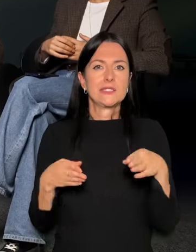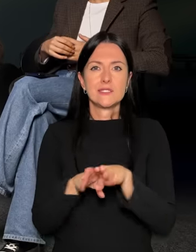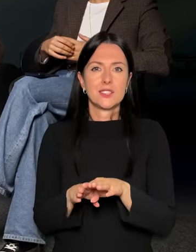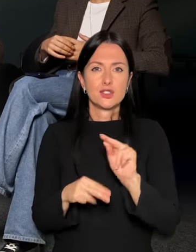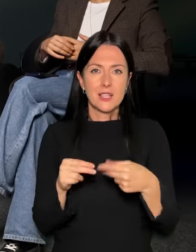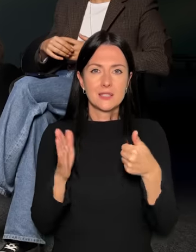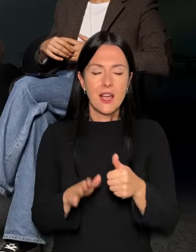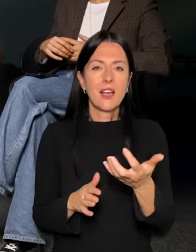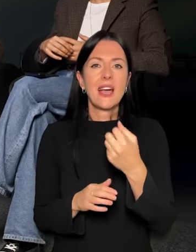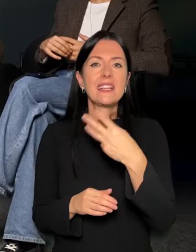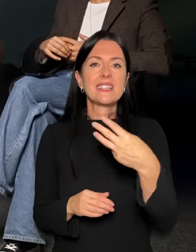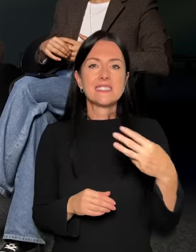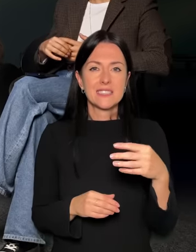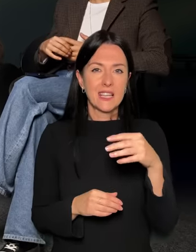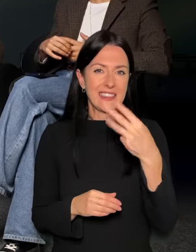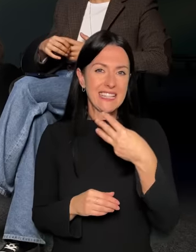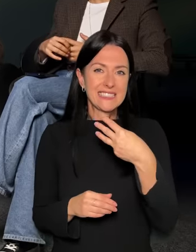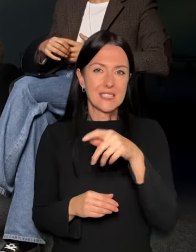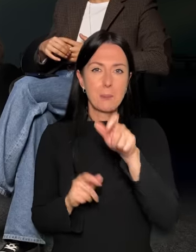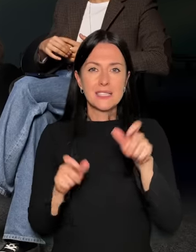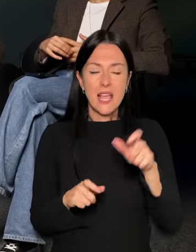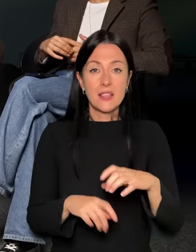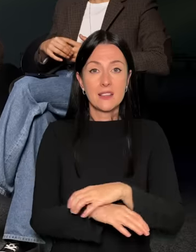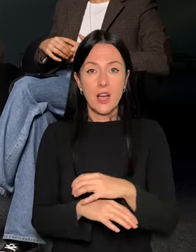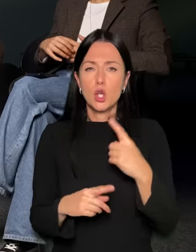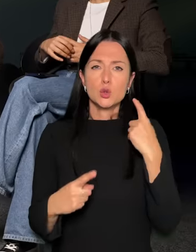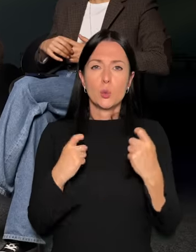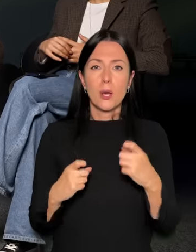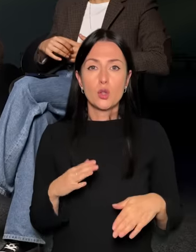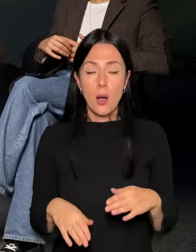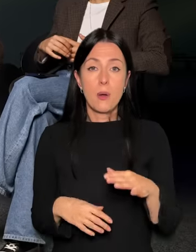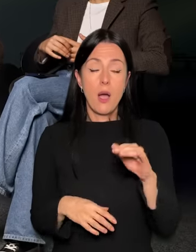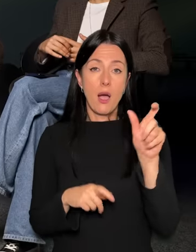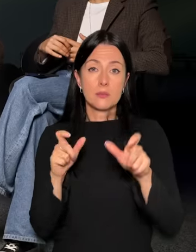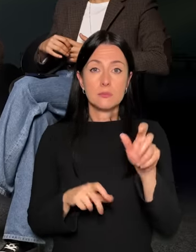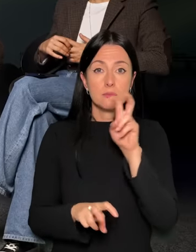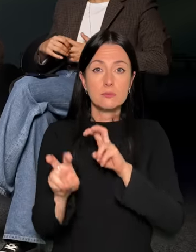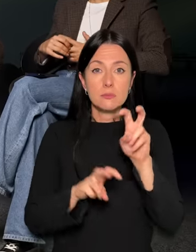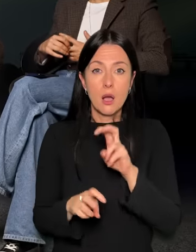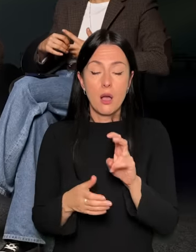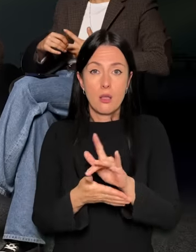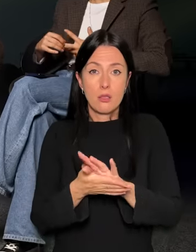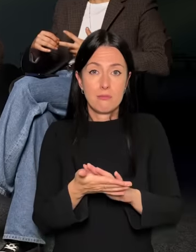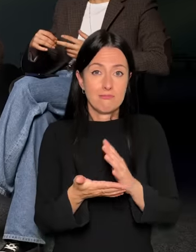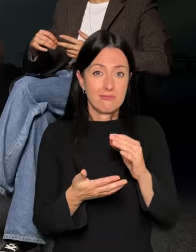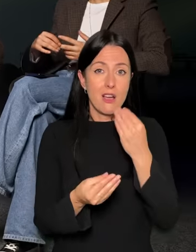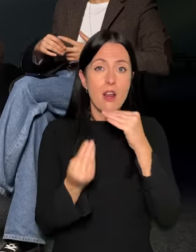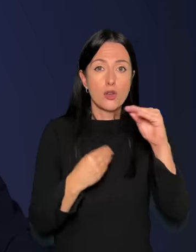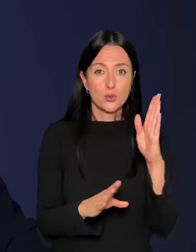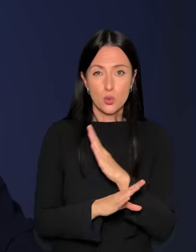because they took 30 patients, fitted them with super legs, and that's it, the patients are left looking for better fates.